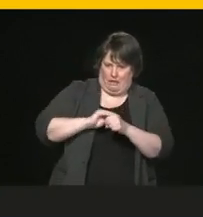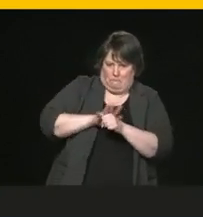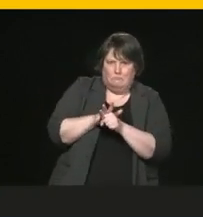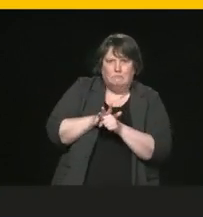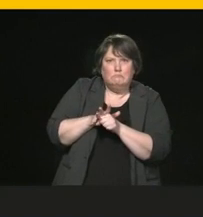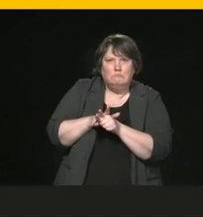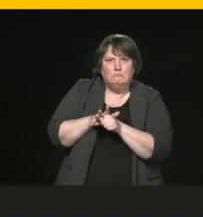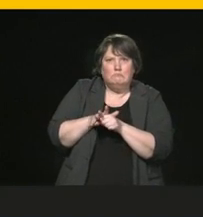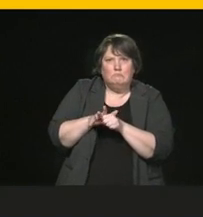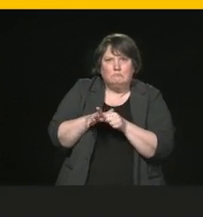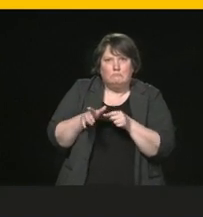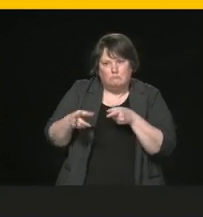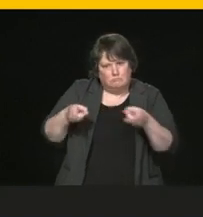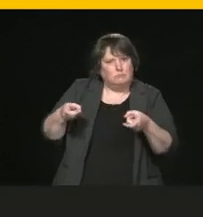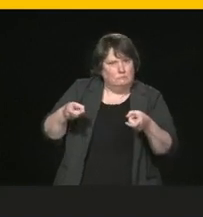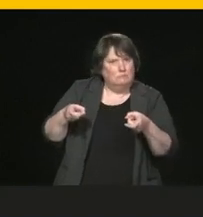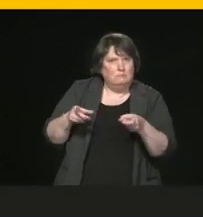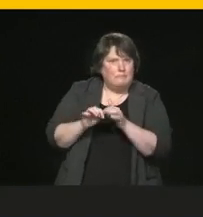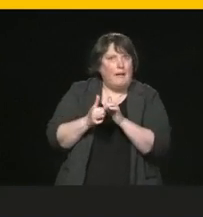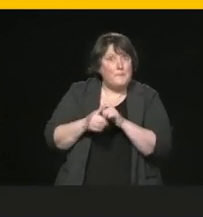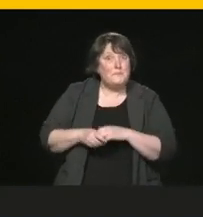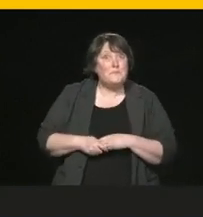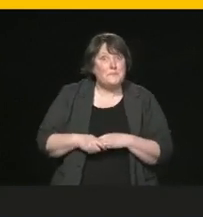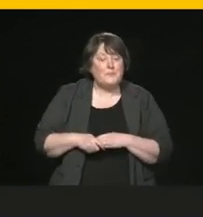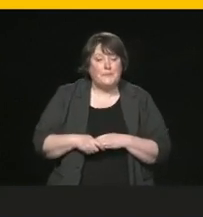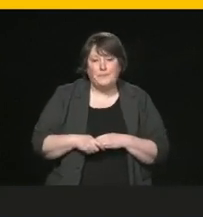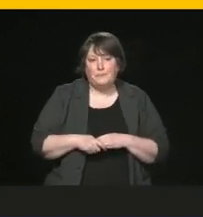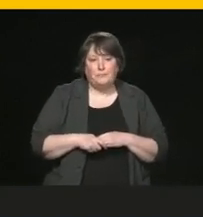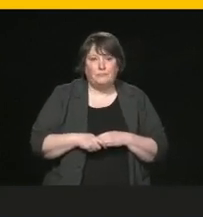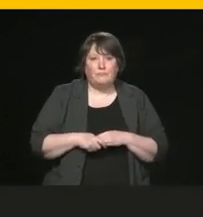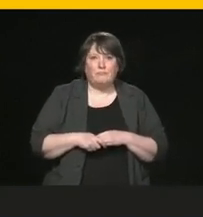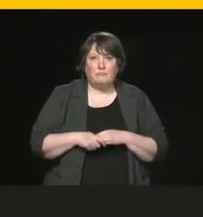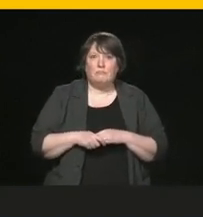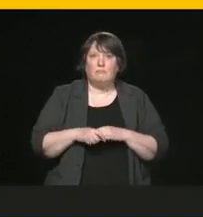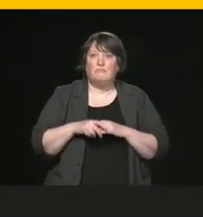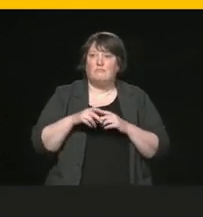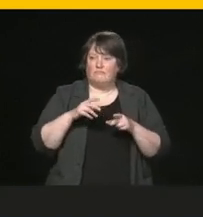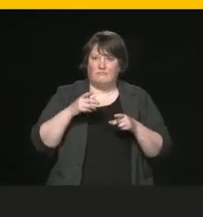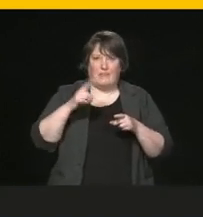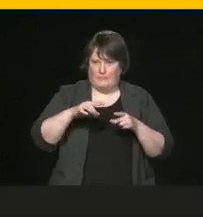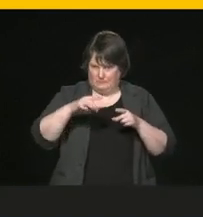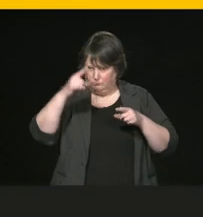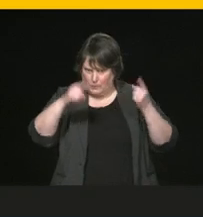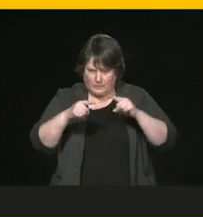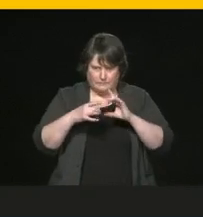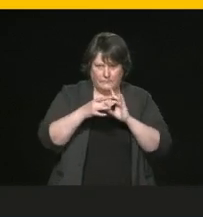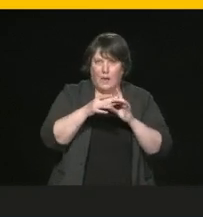WE CAN PROPERLY CONTINUE TO WORK TOGETHER.